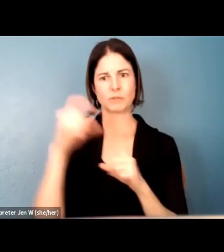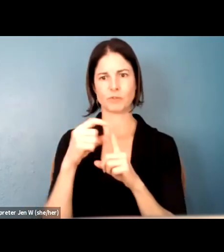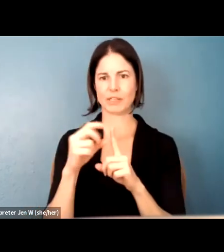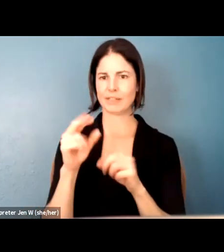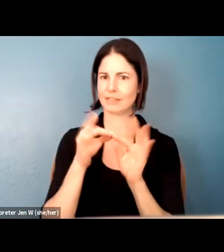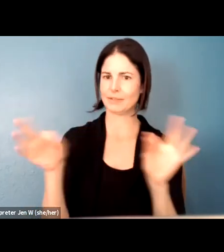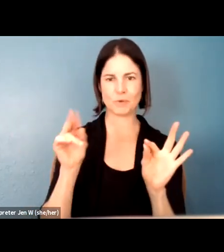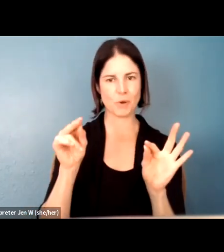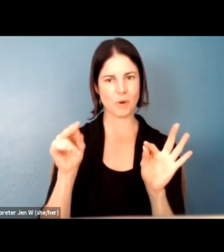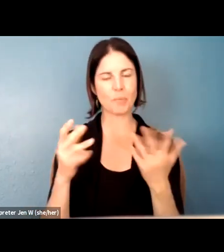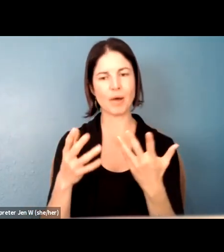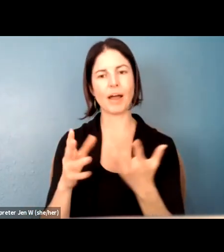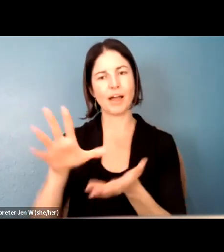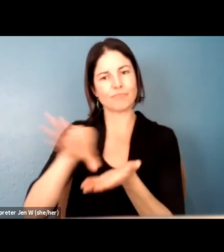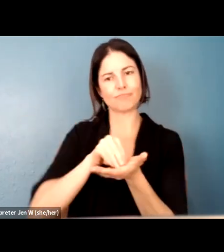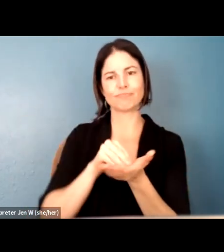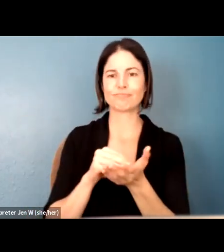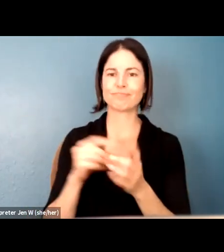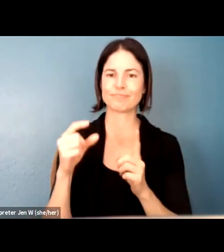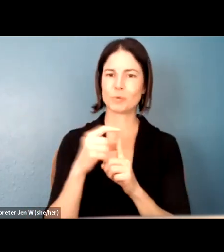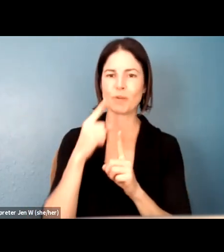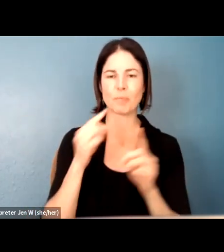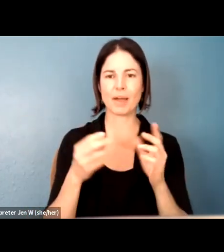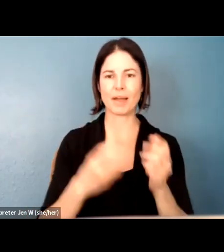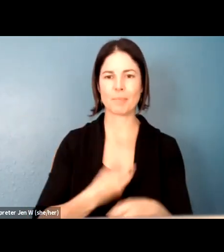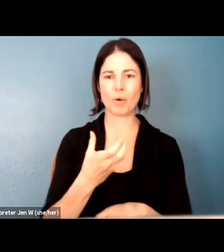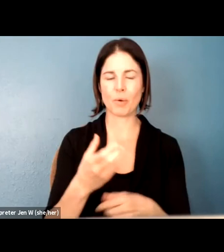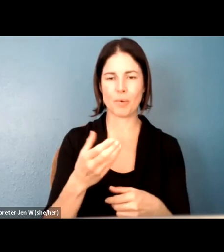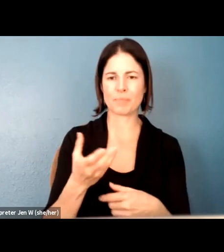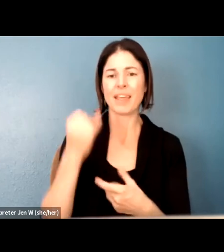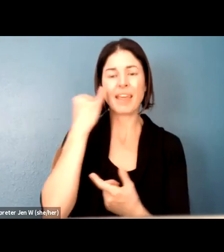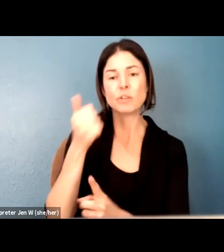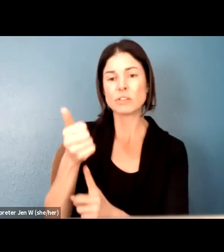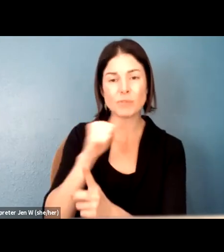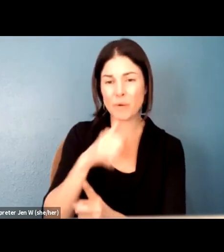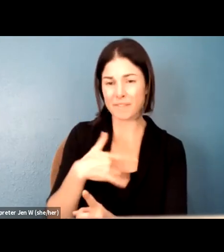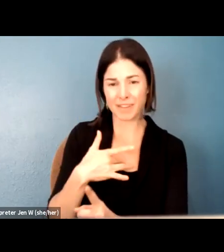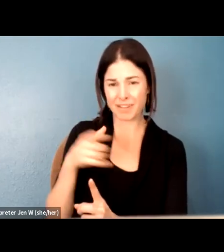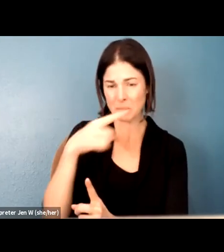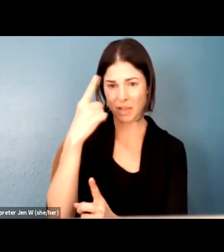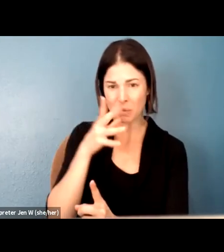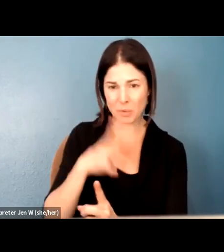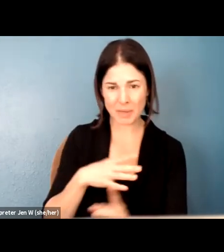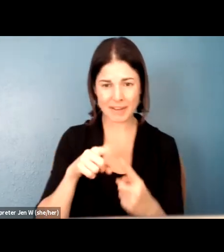name. And if you don't identify as a black woman or film but feel like there are things in this piece that relate to you,